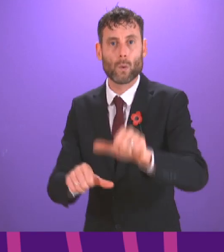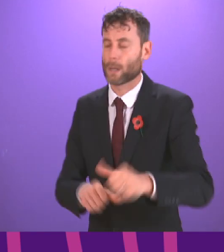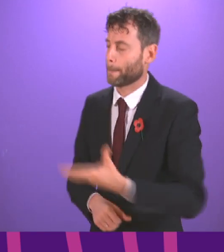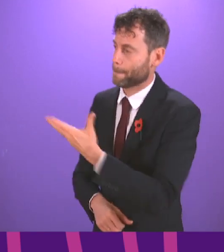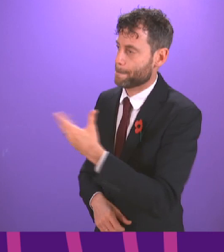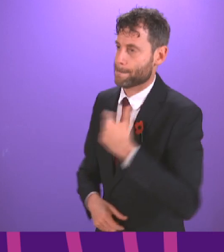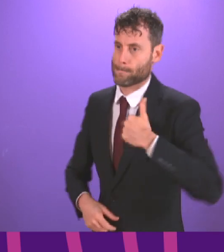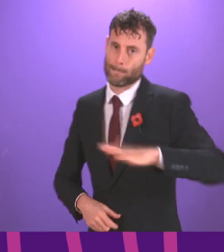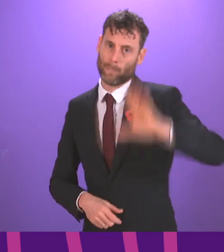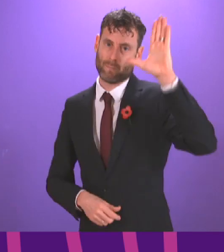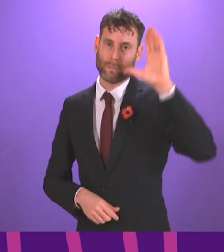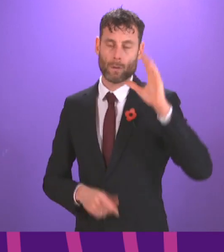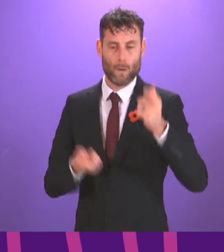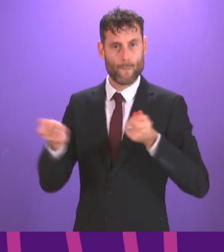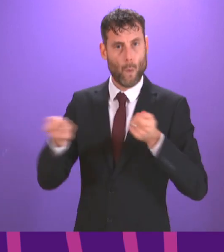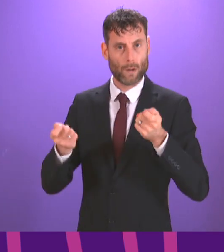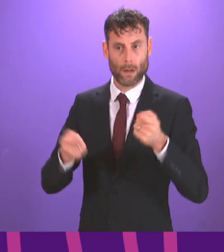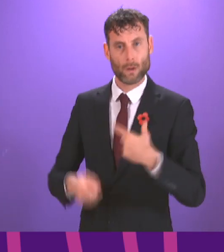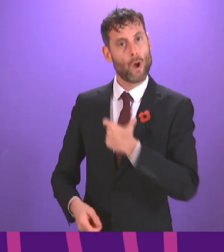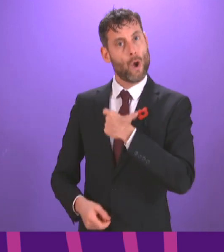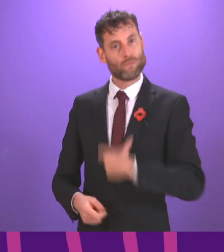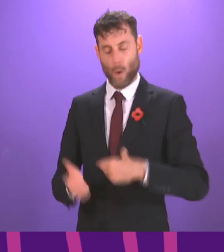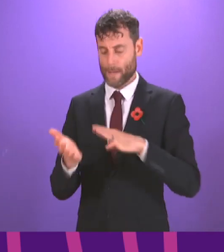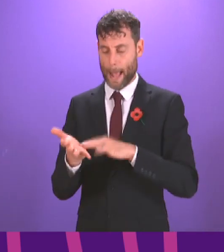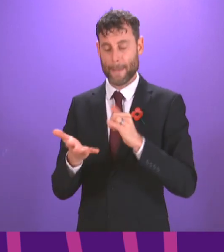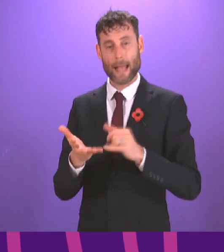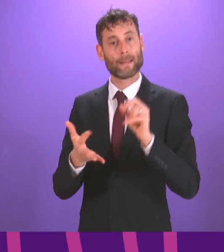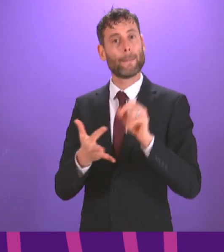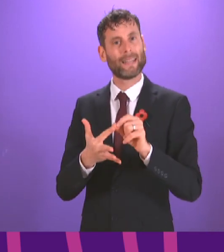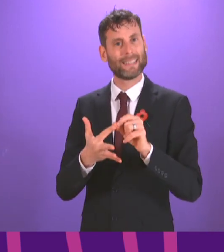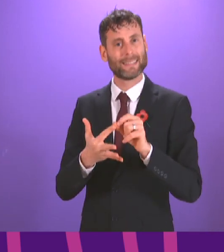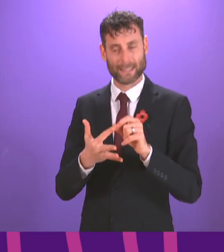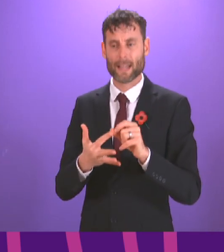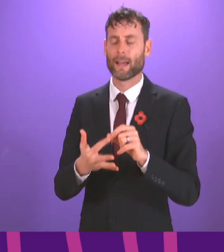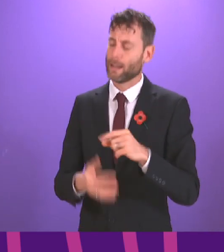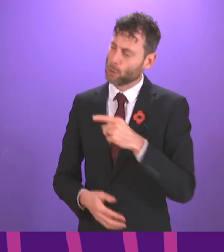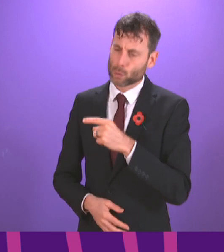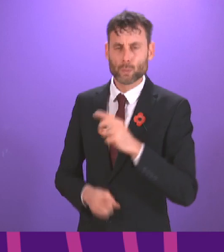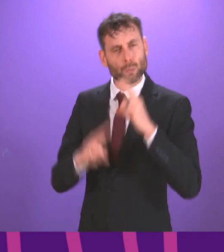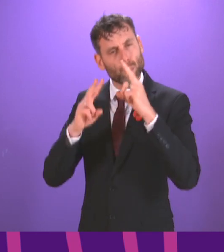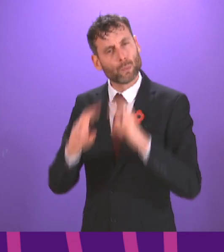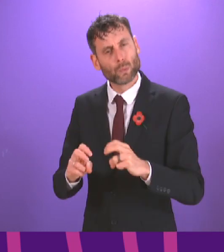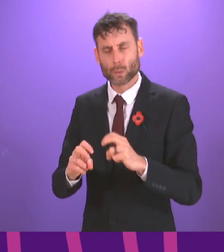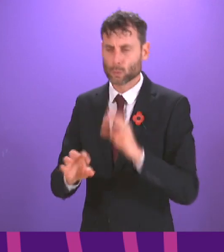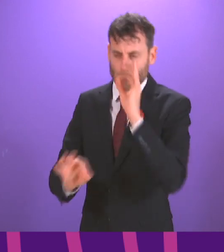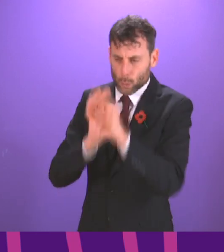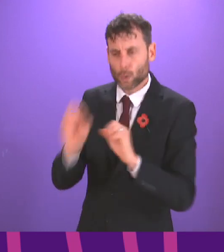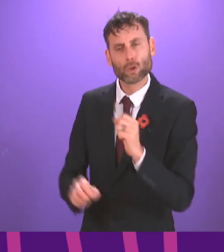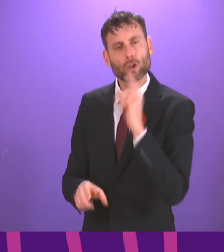On a point of order, Presiding Officer. This relates to the role of members in interrogating the work of the Scottish Government.